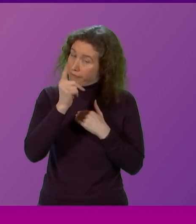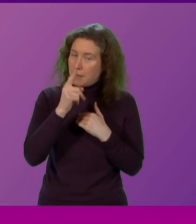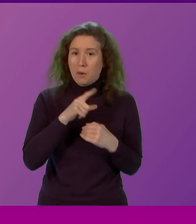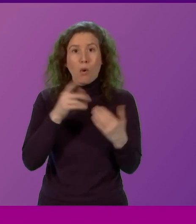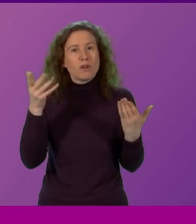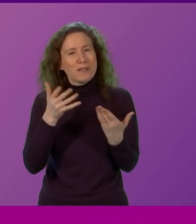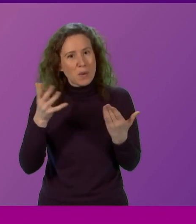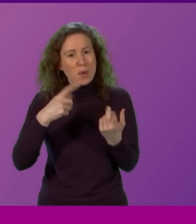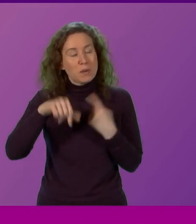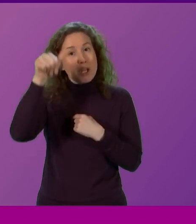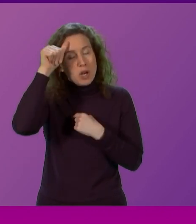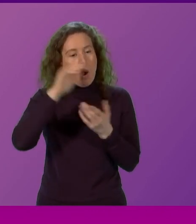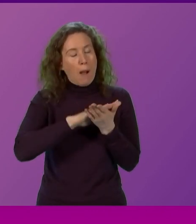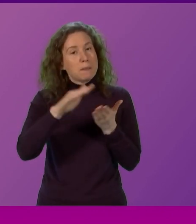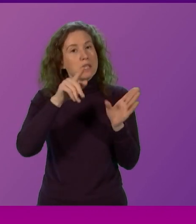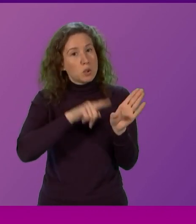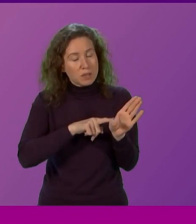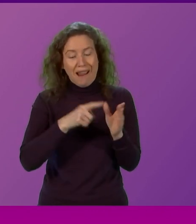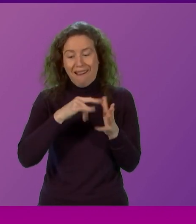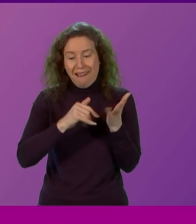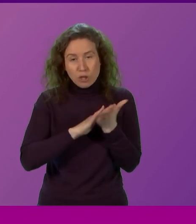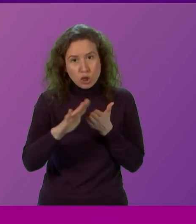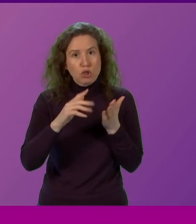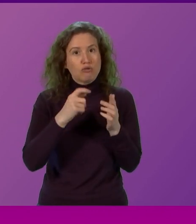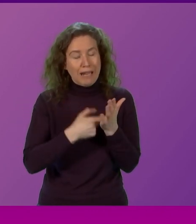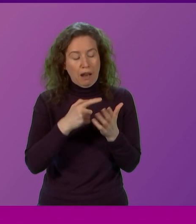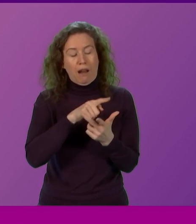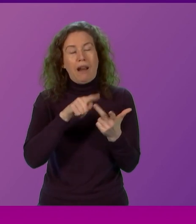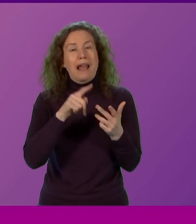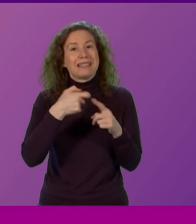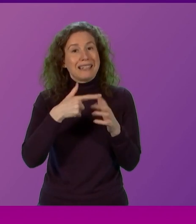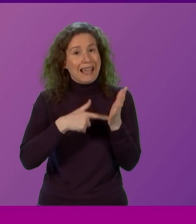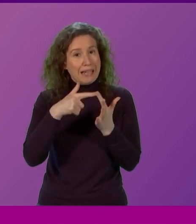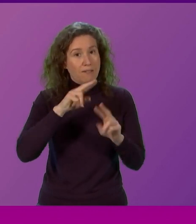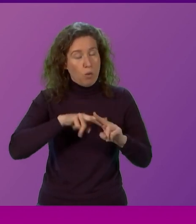We know that Humza Yousaf, Ash Regan and Kate Forbes have all said that the deposit return